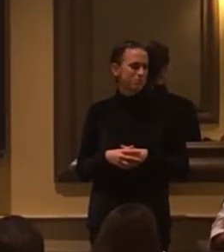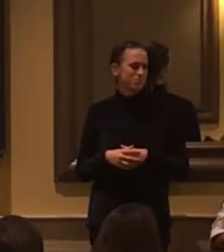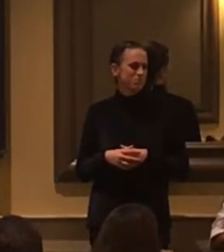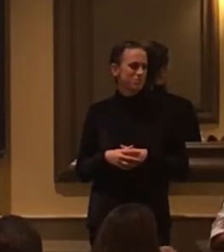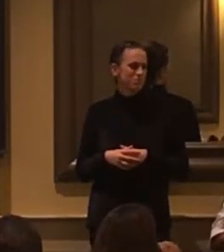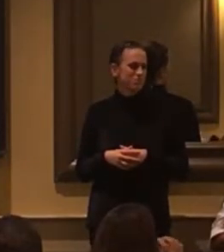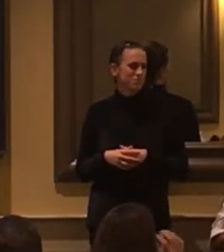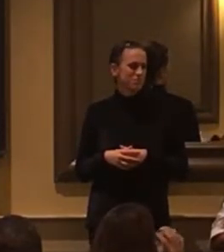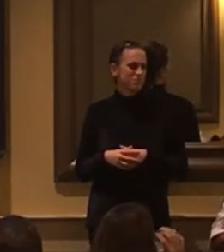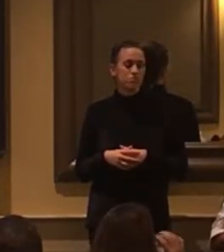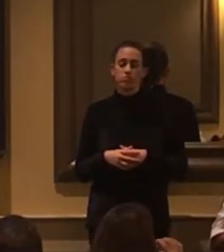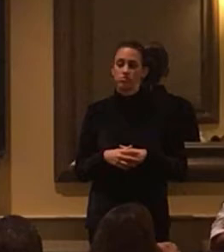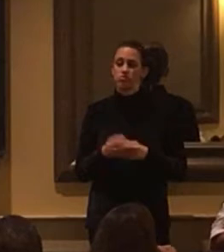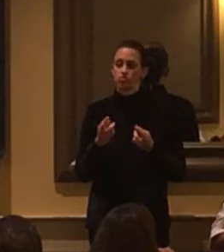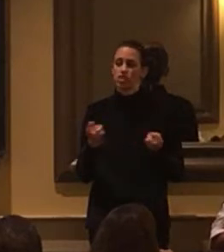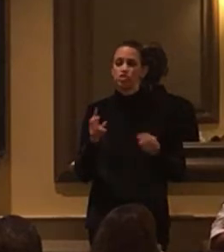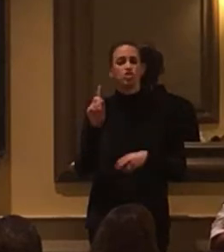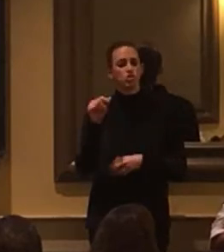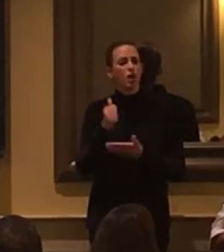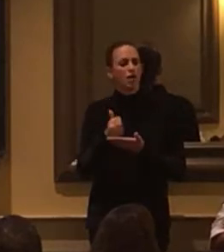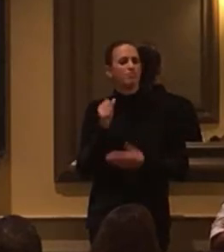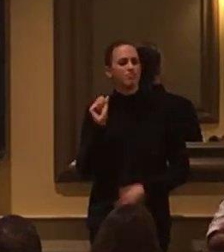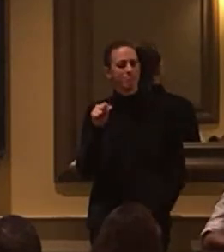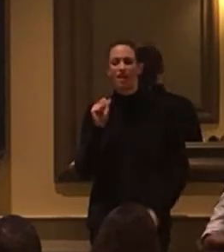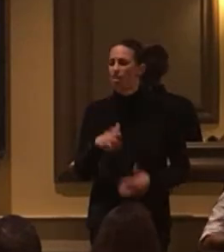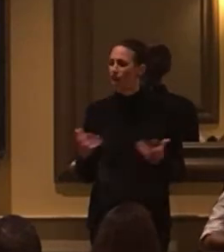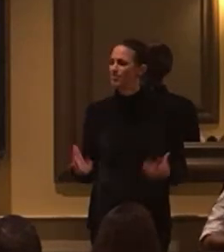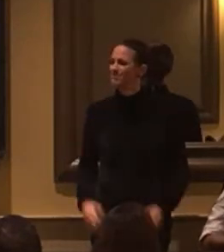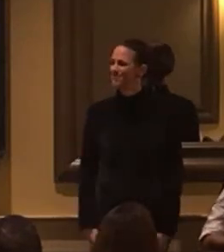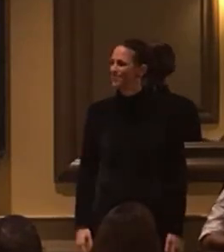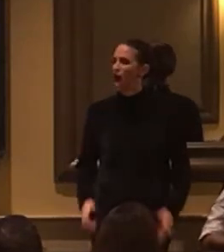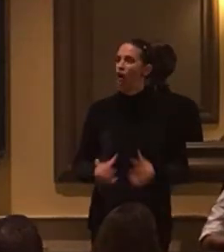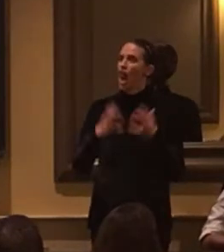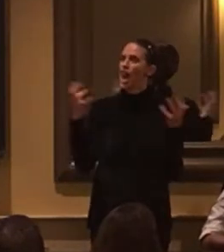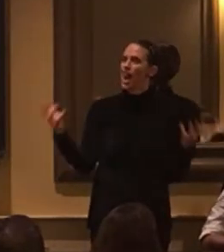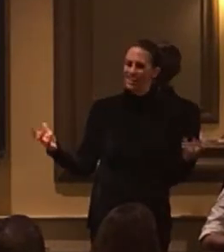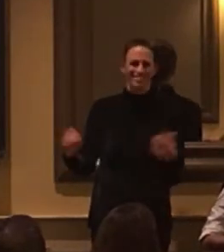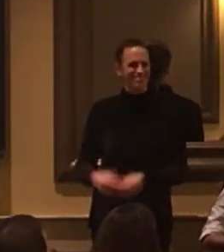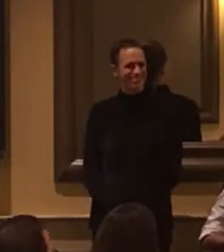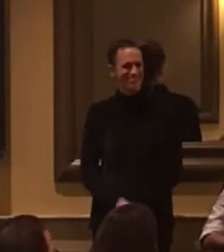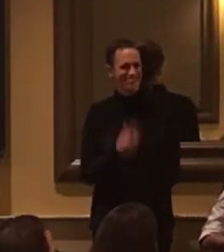The resources do help a lot.